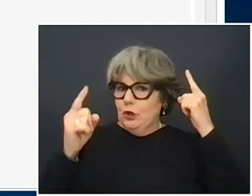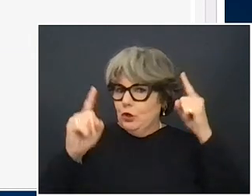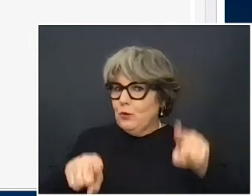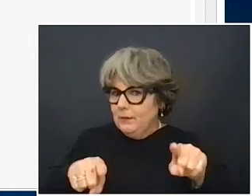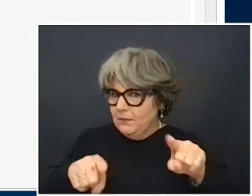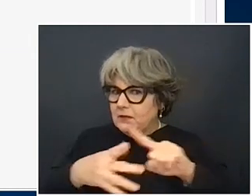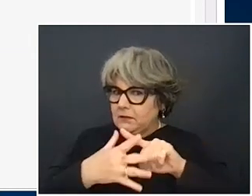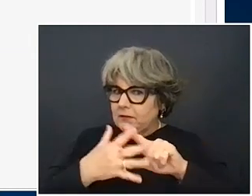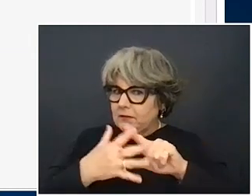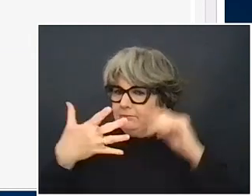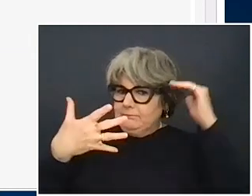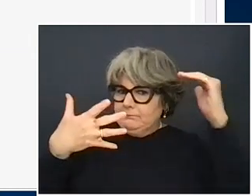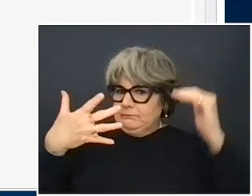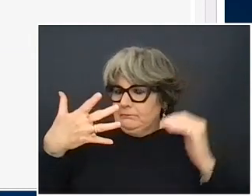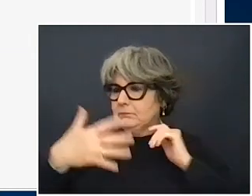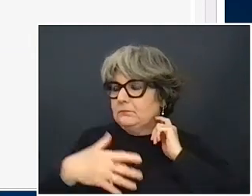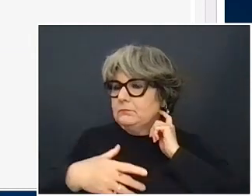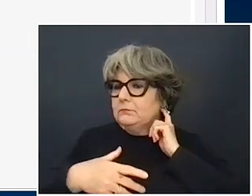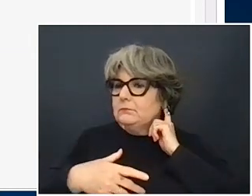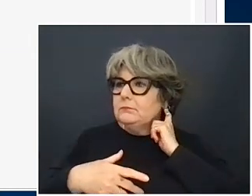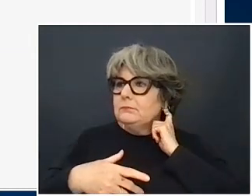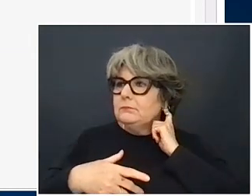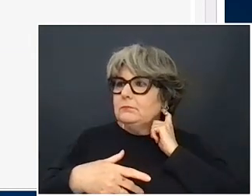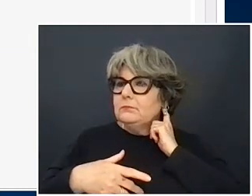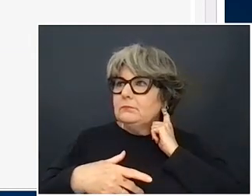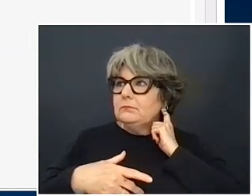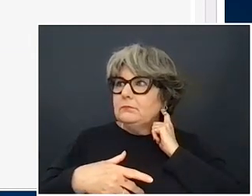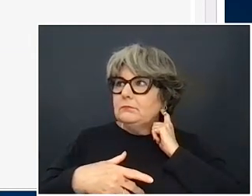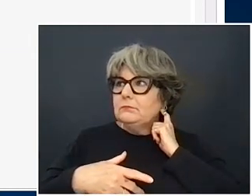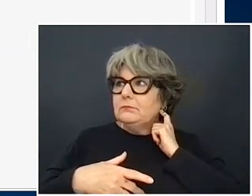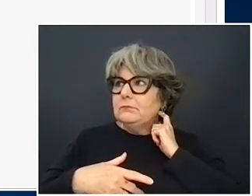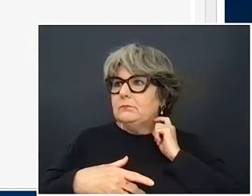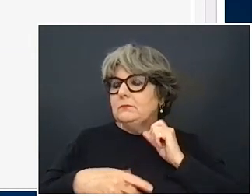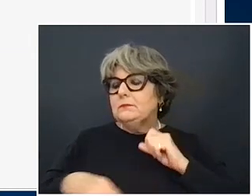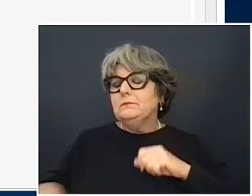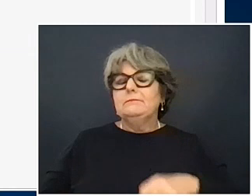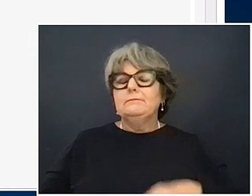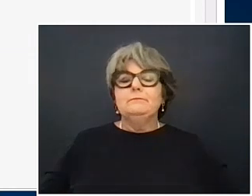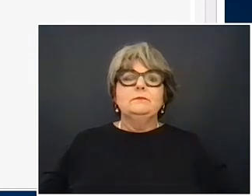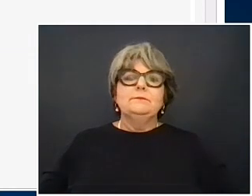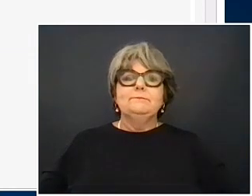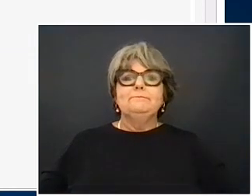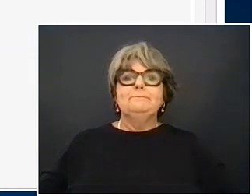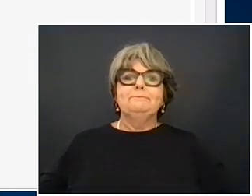And I want to make sure I didn't miss anything. Oh, hold where you are with the